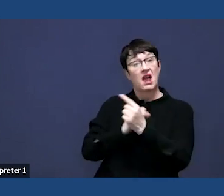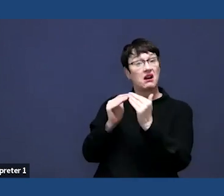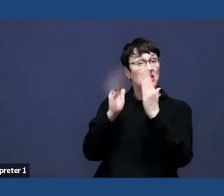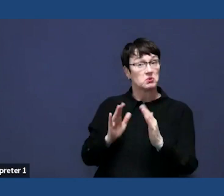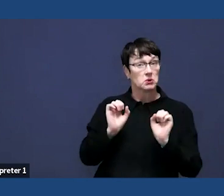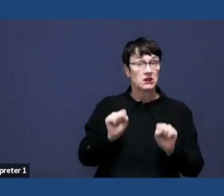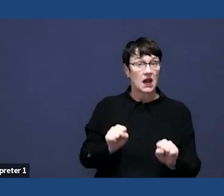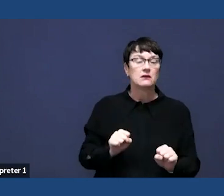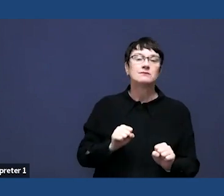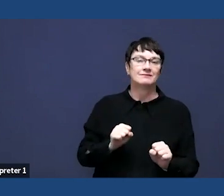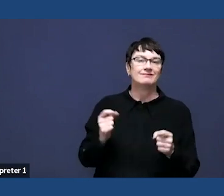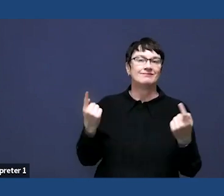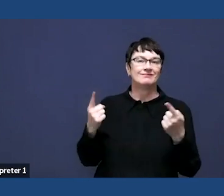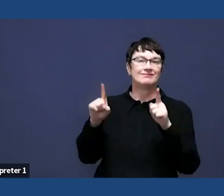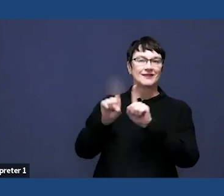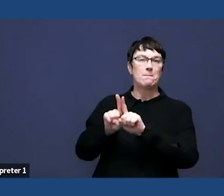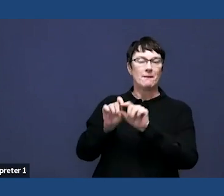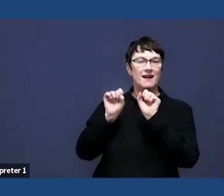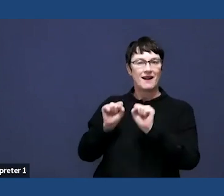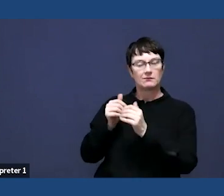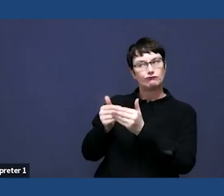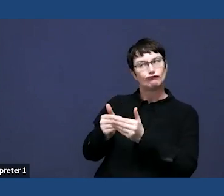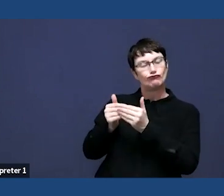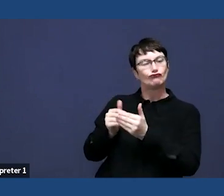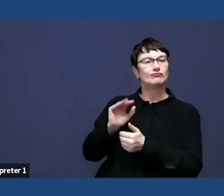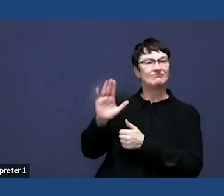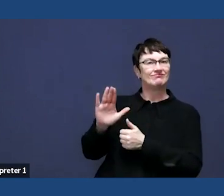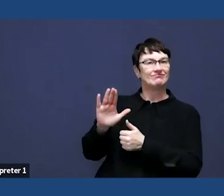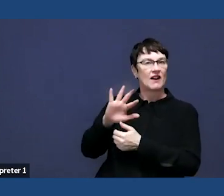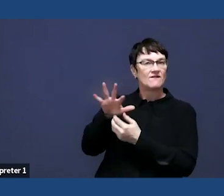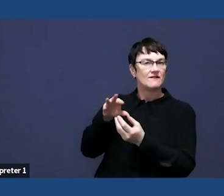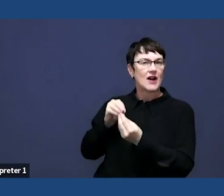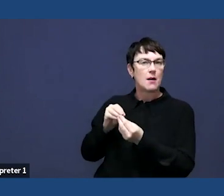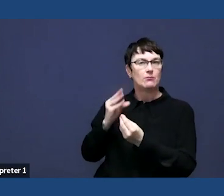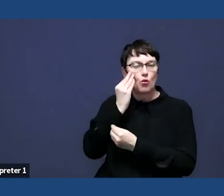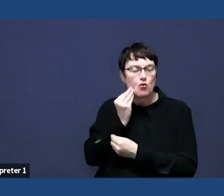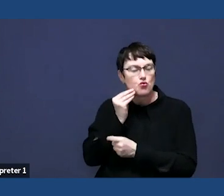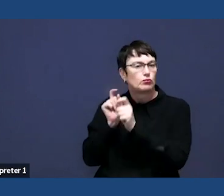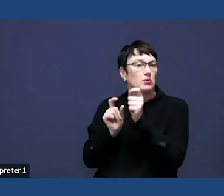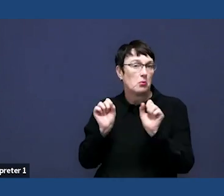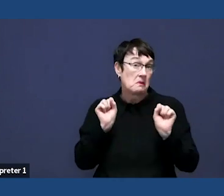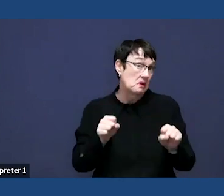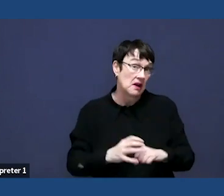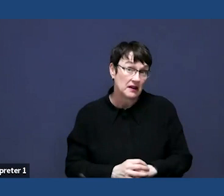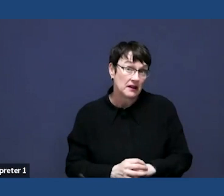of those with access needs, this is absolutely critical.